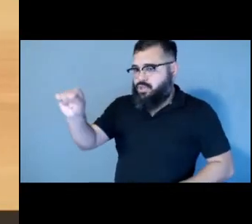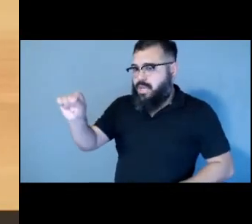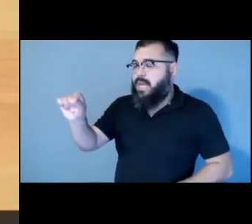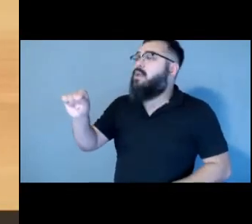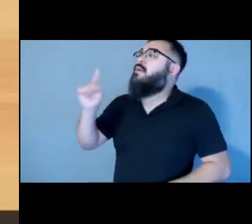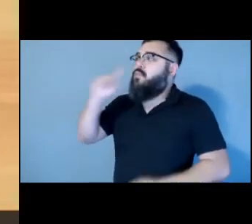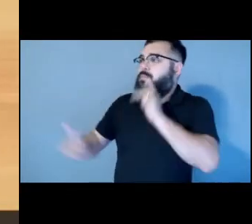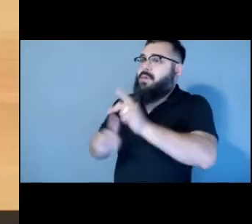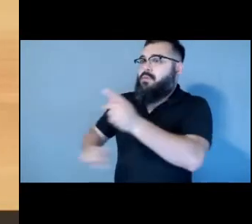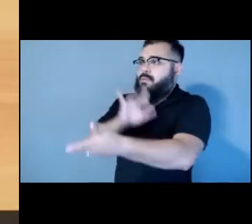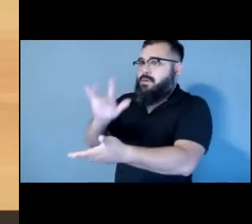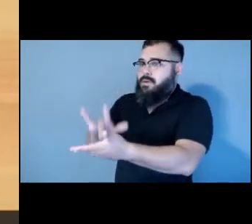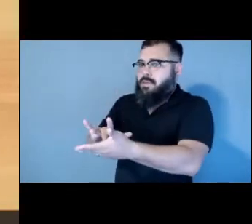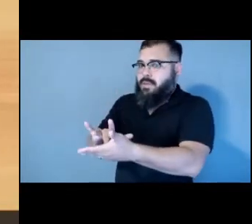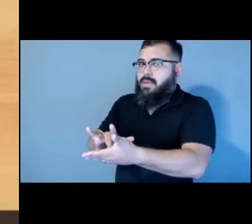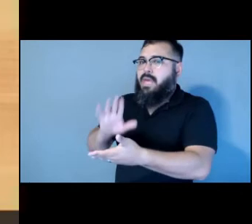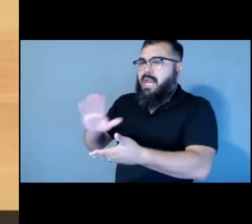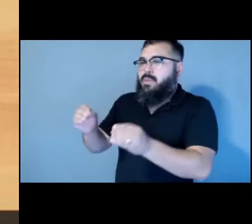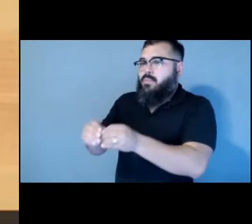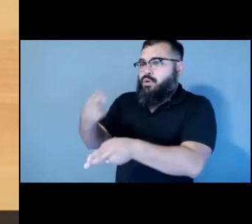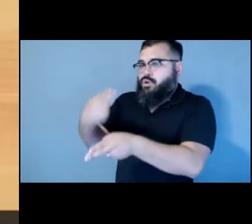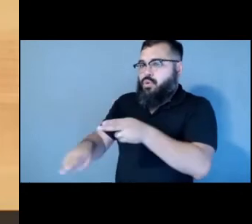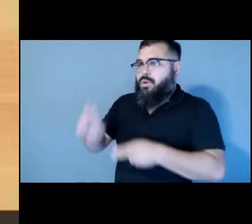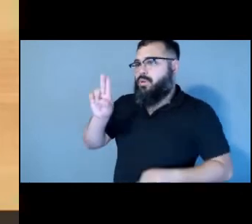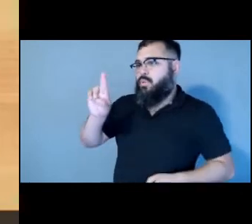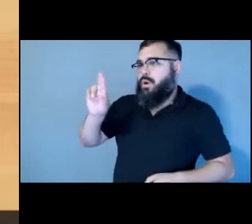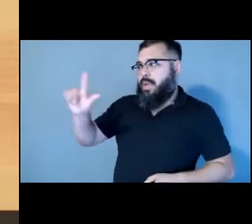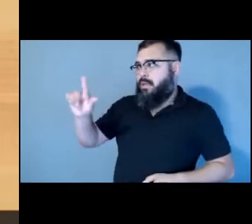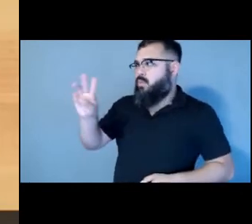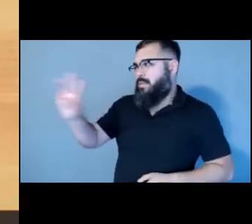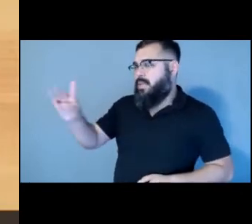And I'm actually gonna put a shorter URL in the chat for, so that it's a little easier.